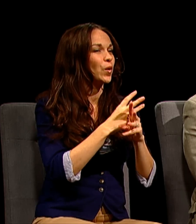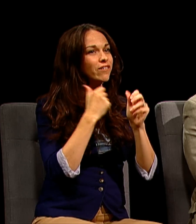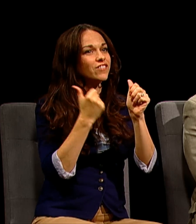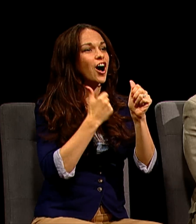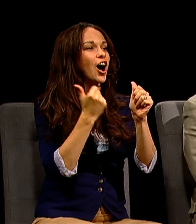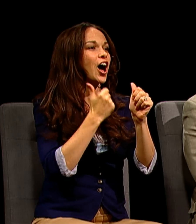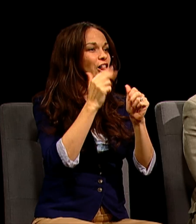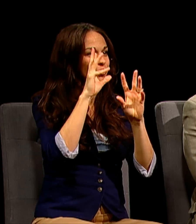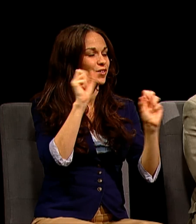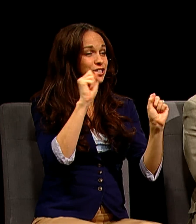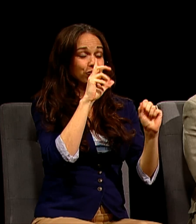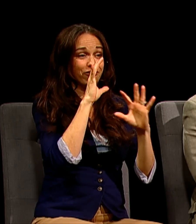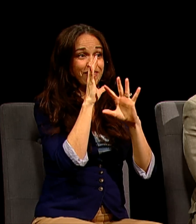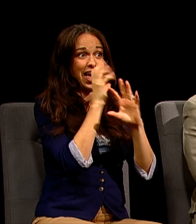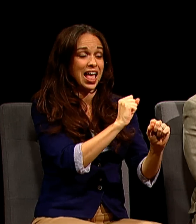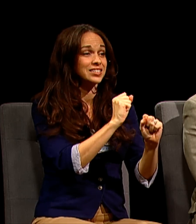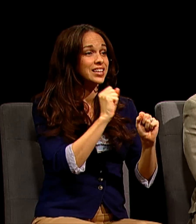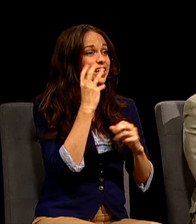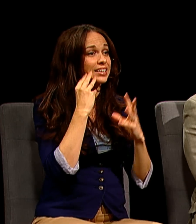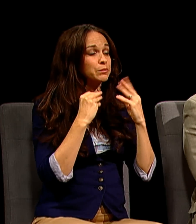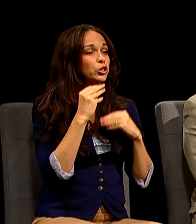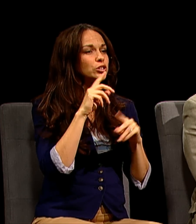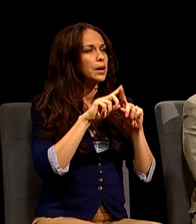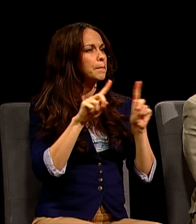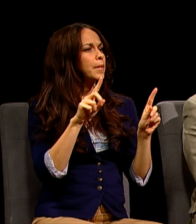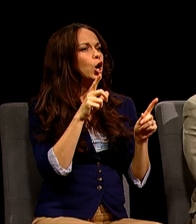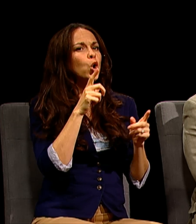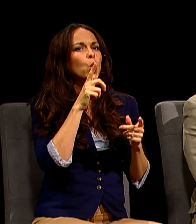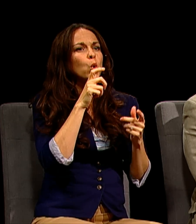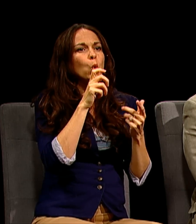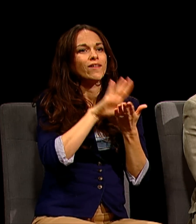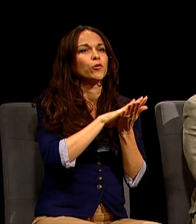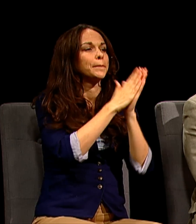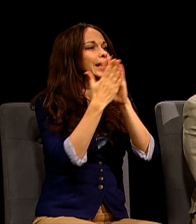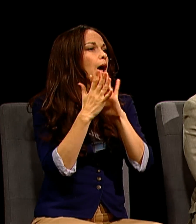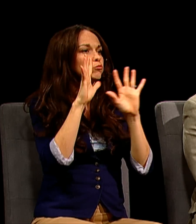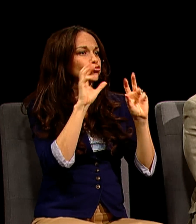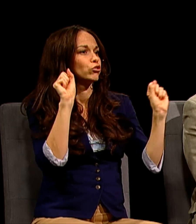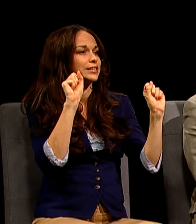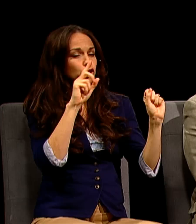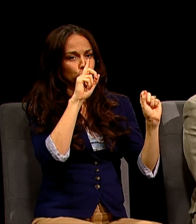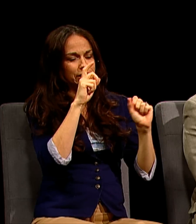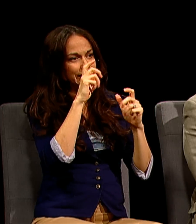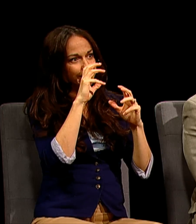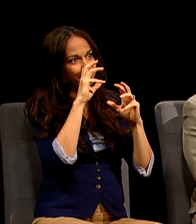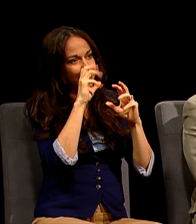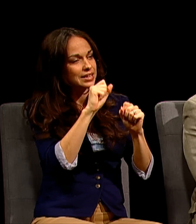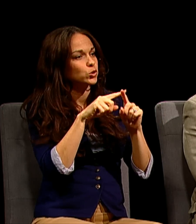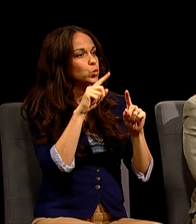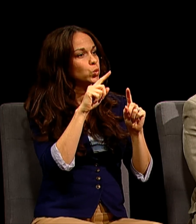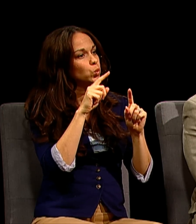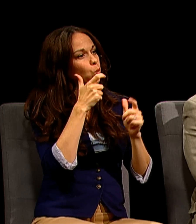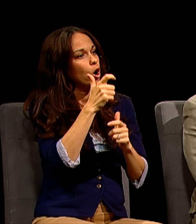just a fascinating experience but whoever becomes the President, it's fascinating to watch and if we have.